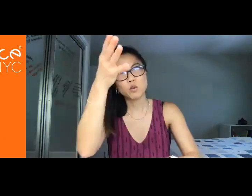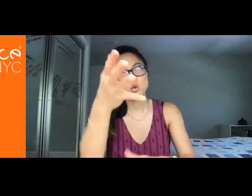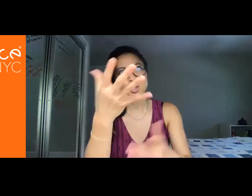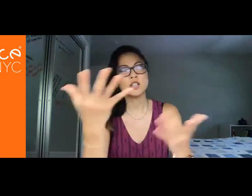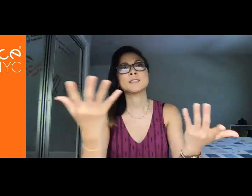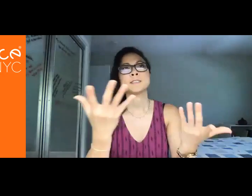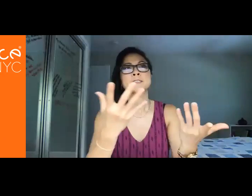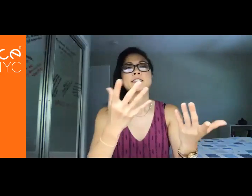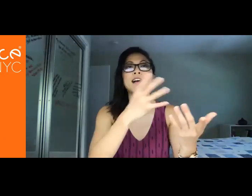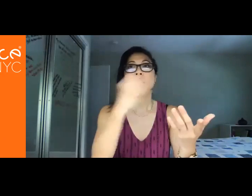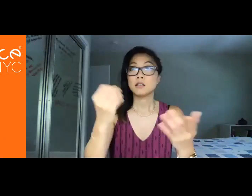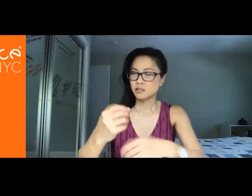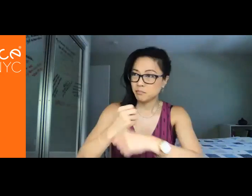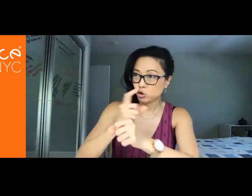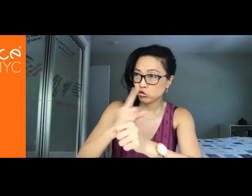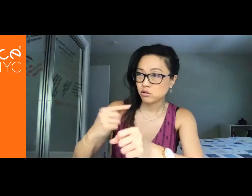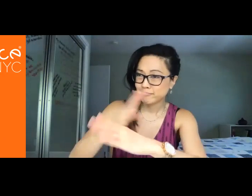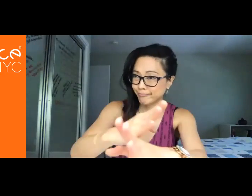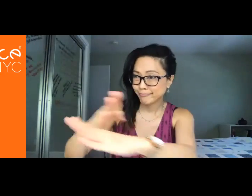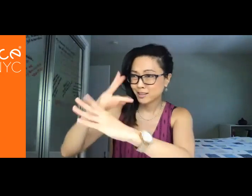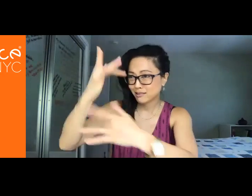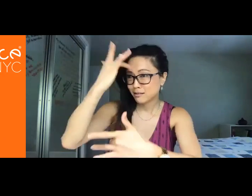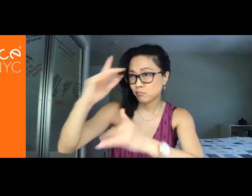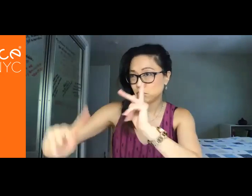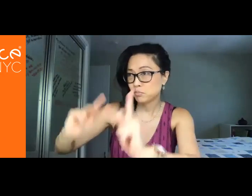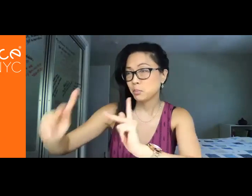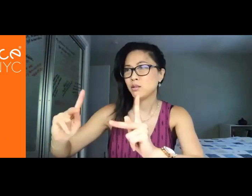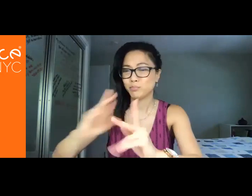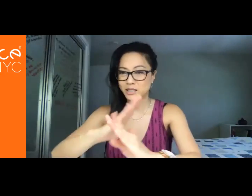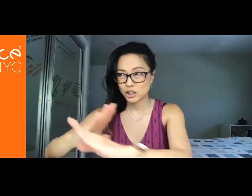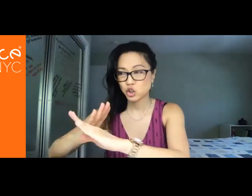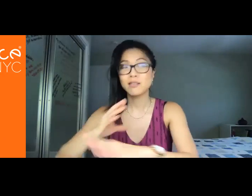but all of the many people out there protesting and that are